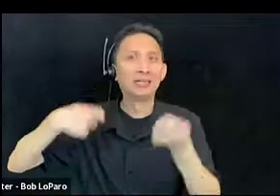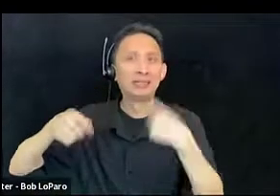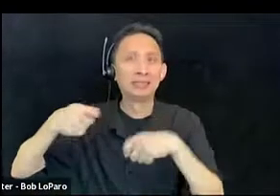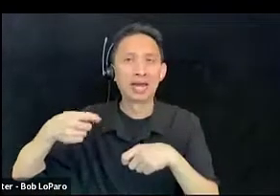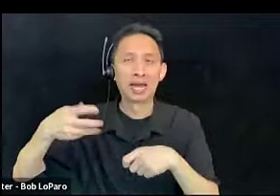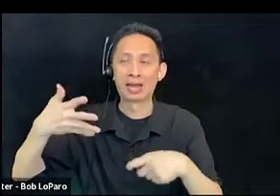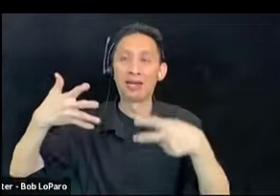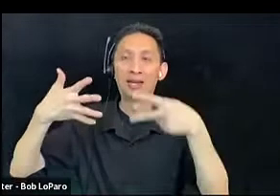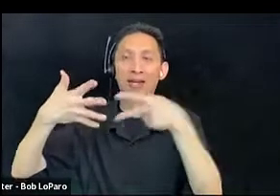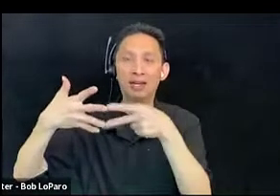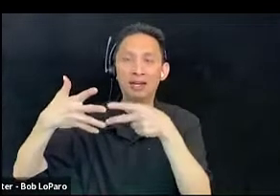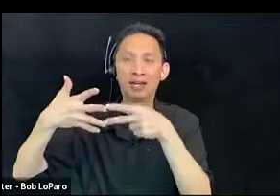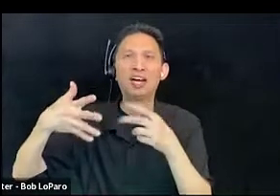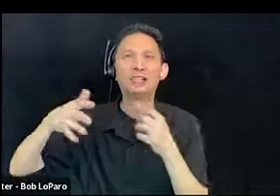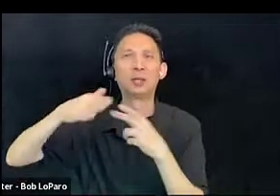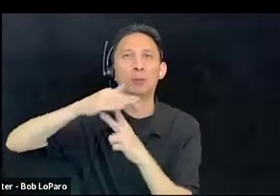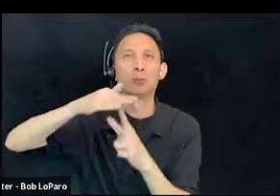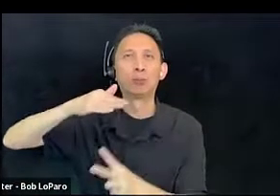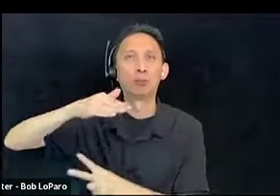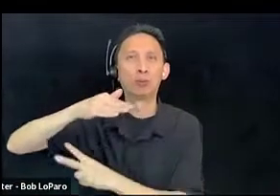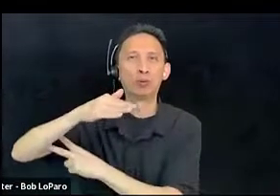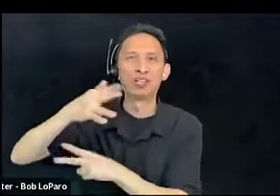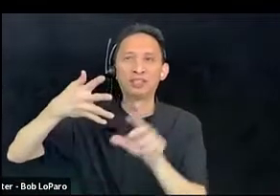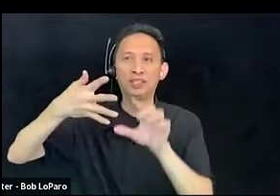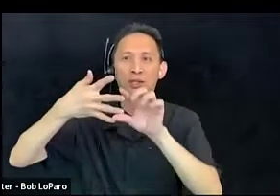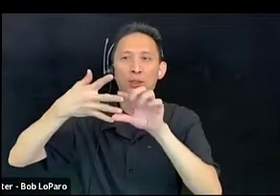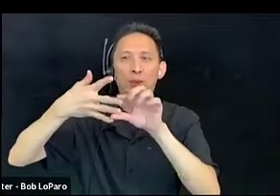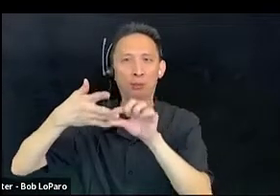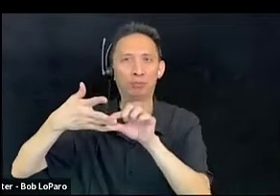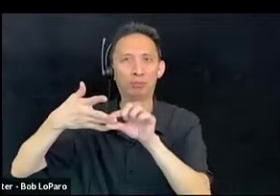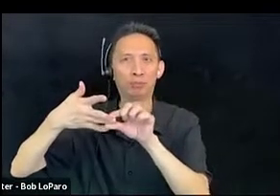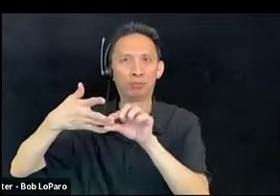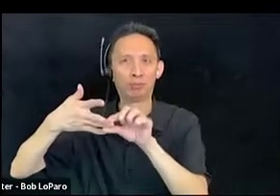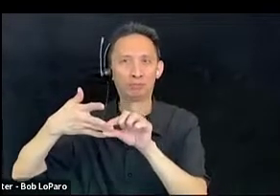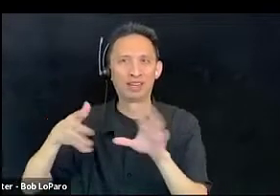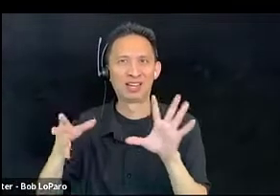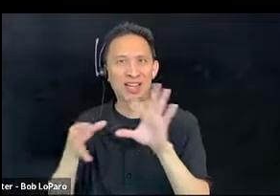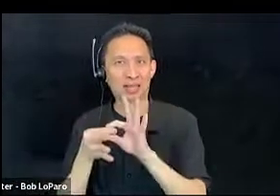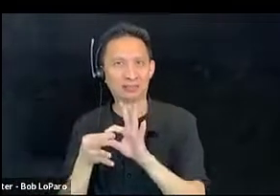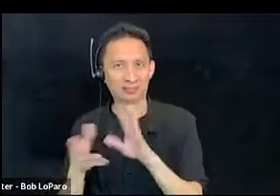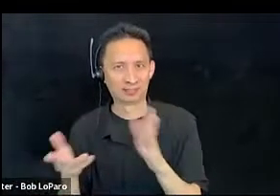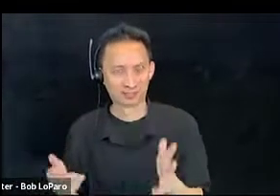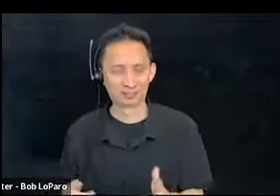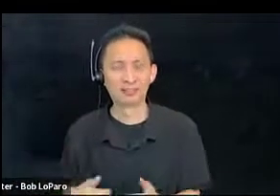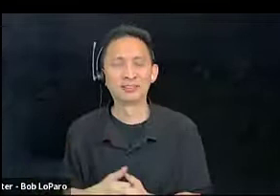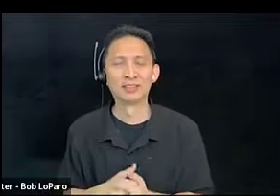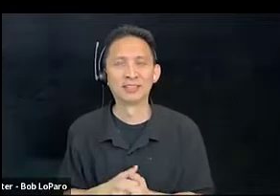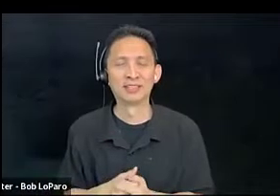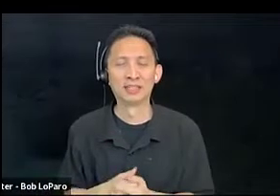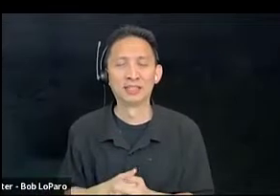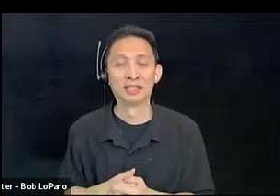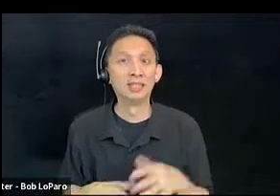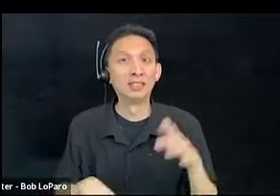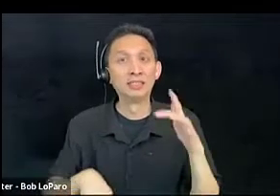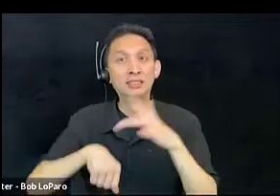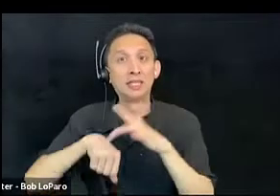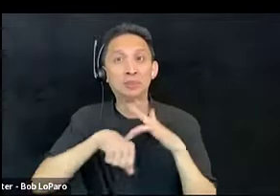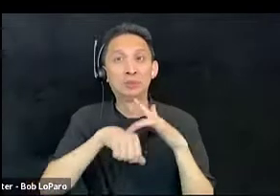is that tangible symbols should not be considered or objects cues should not be considered as an end,